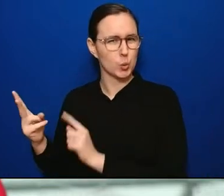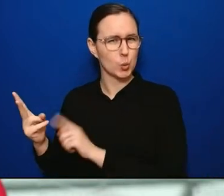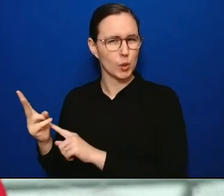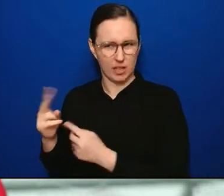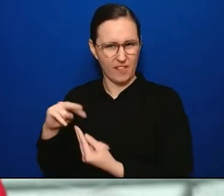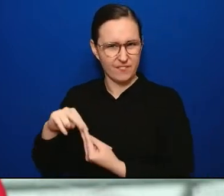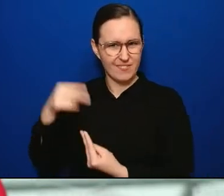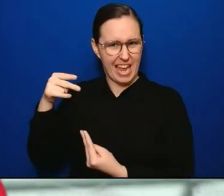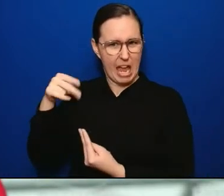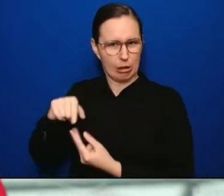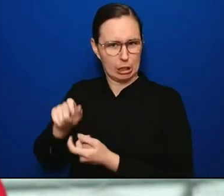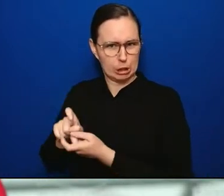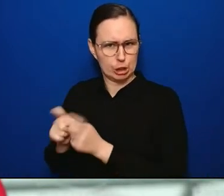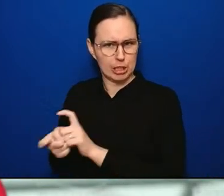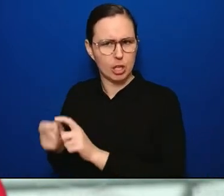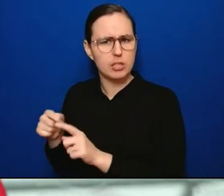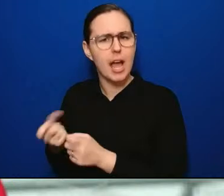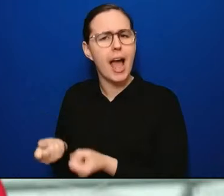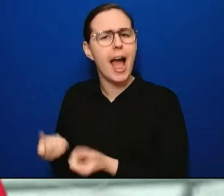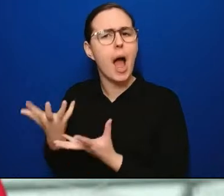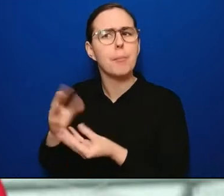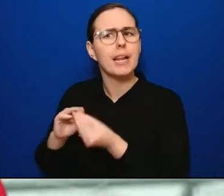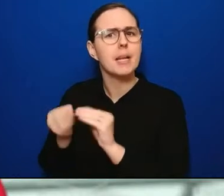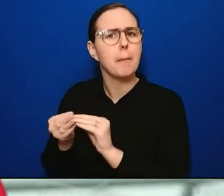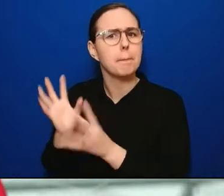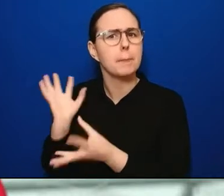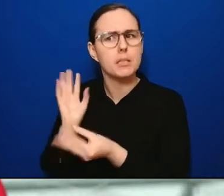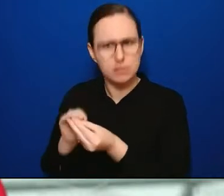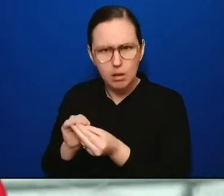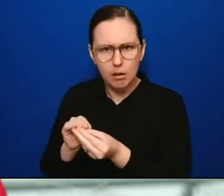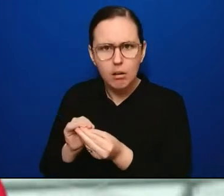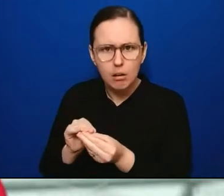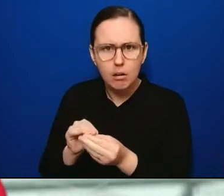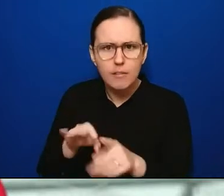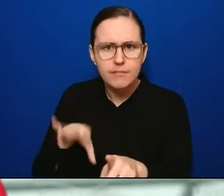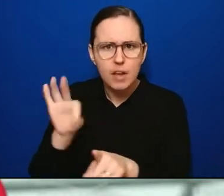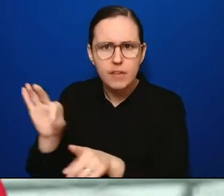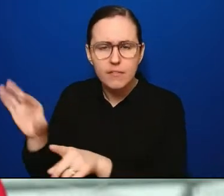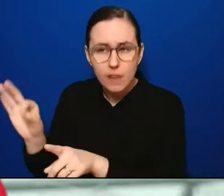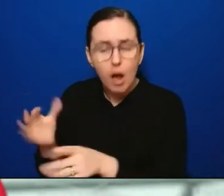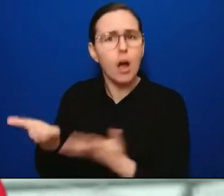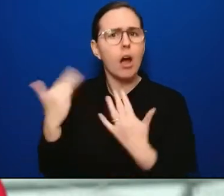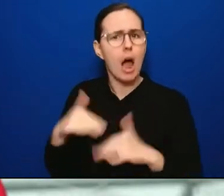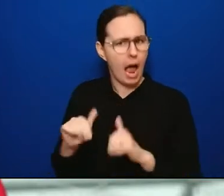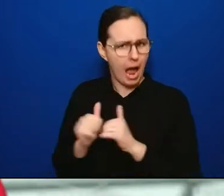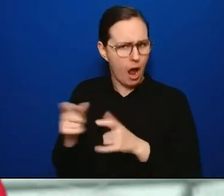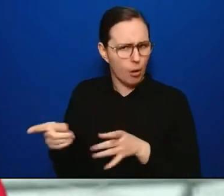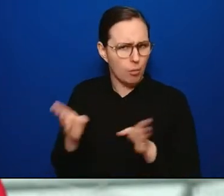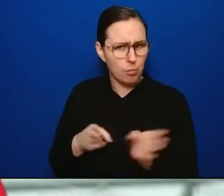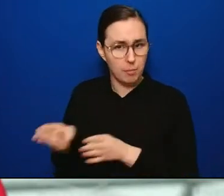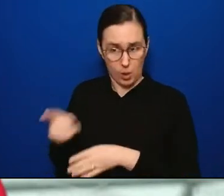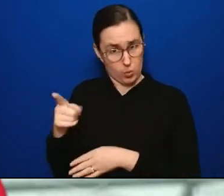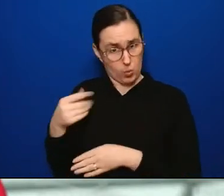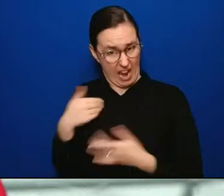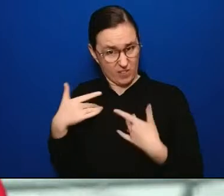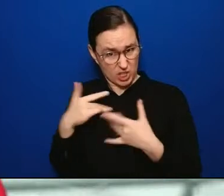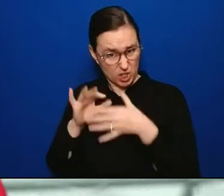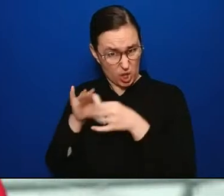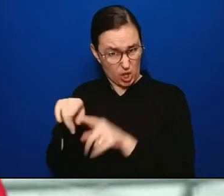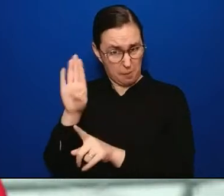eight variants have been detected in BC and was wondering, you talked about how to be prepared for another way.